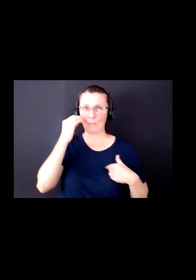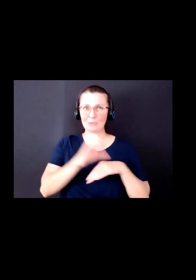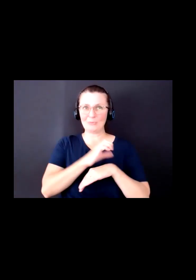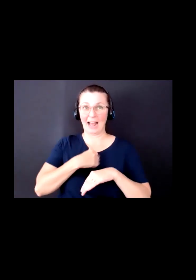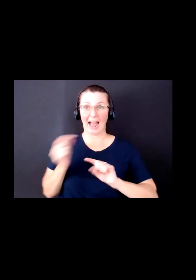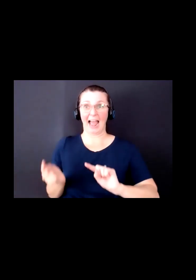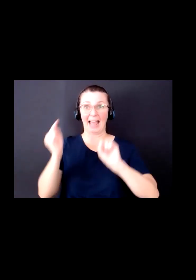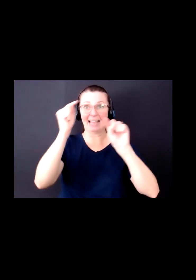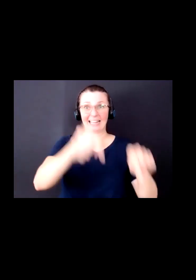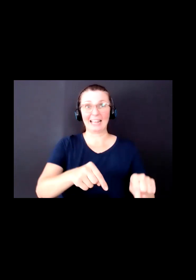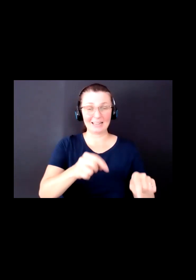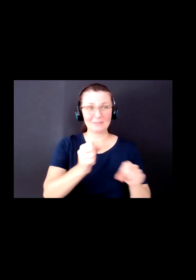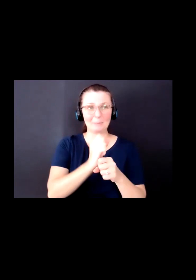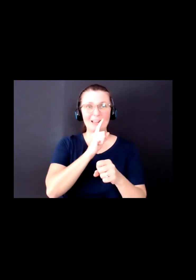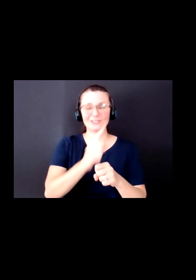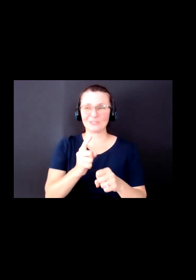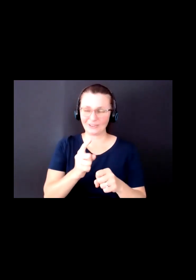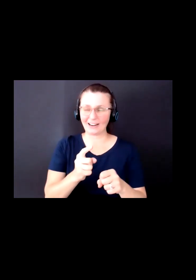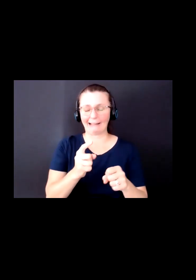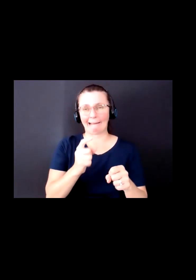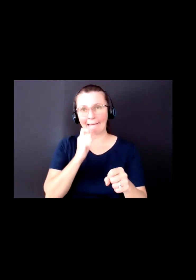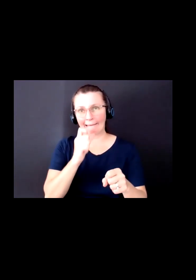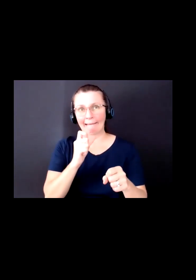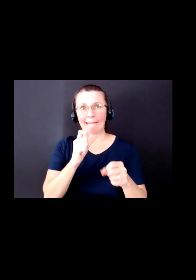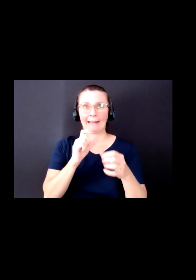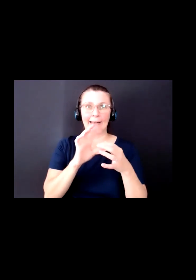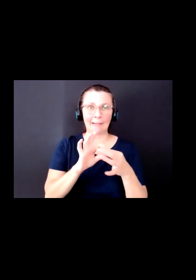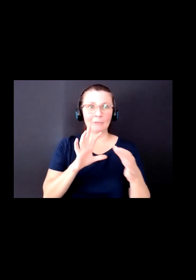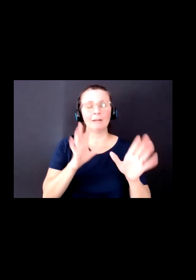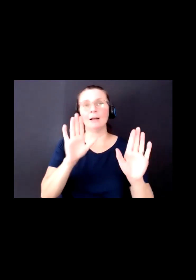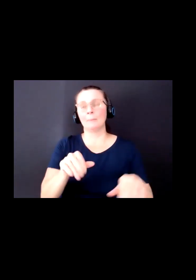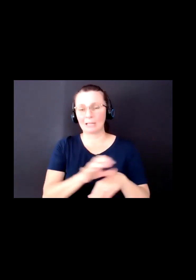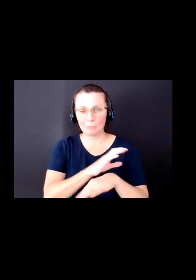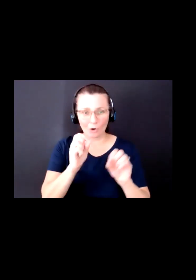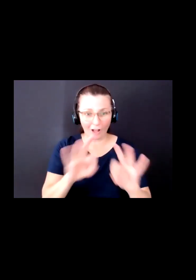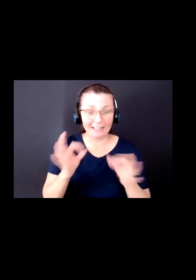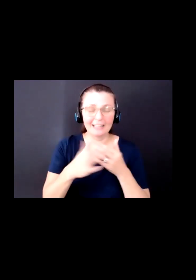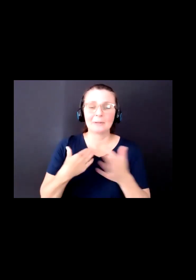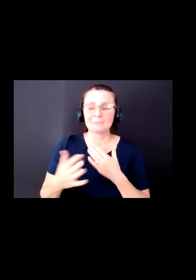that I didn't lose my computer turned off. I apologize.